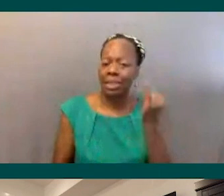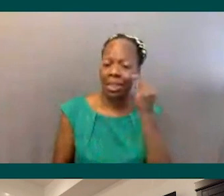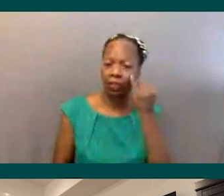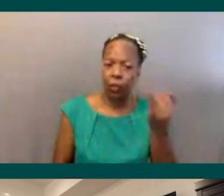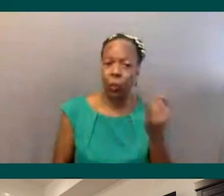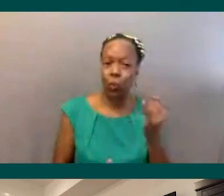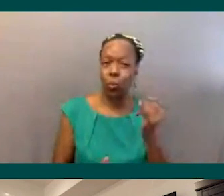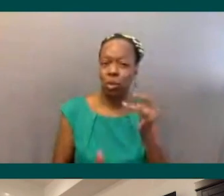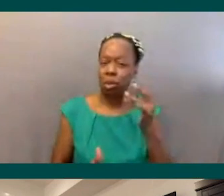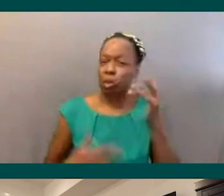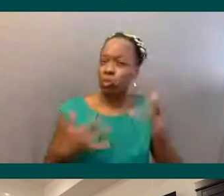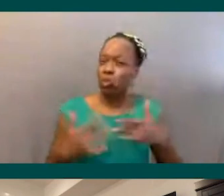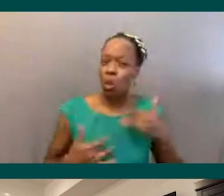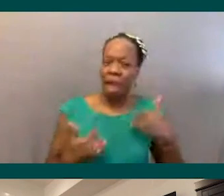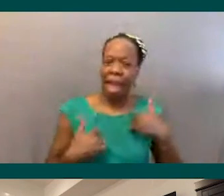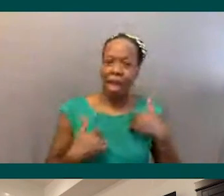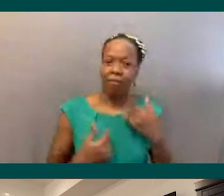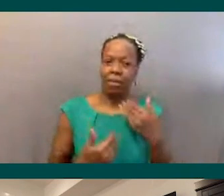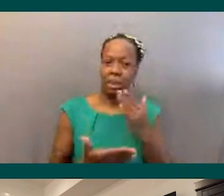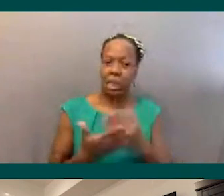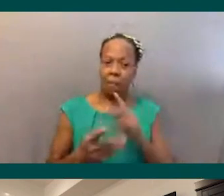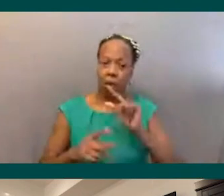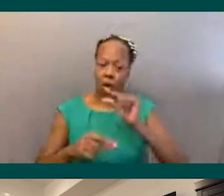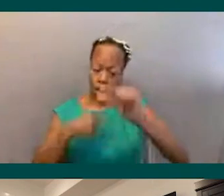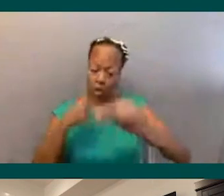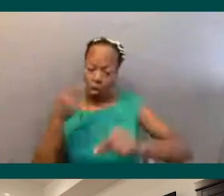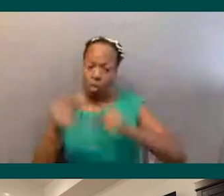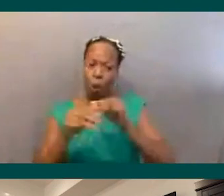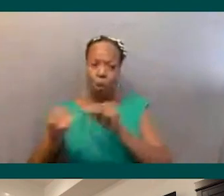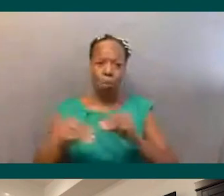or developmental issues, maybe you wind up seeing a neurologist.